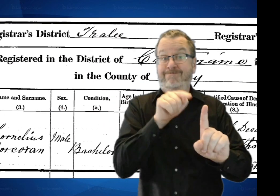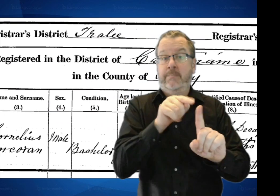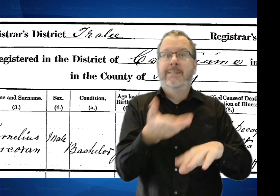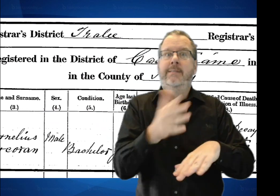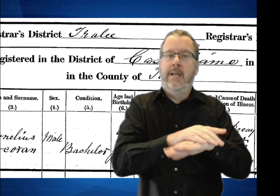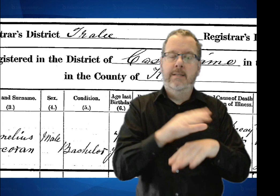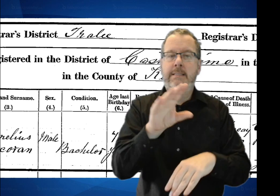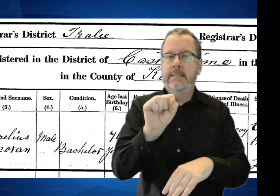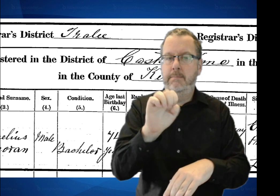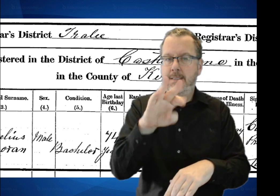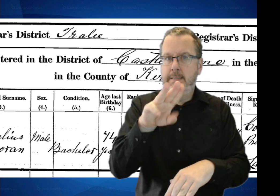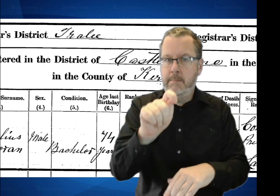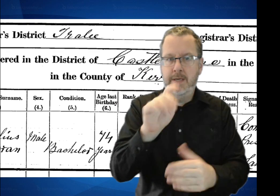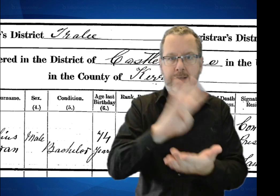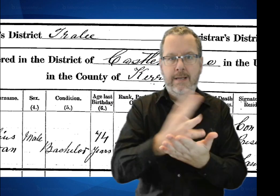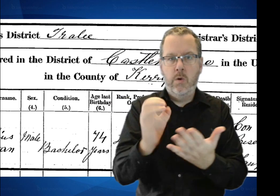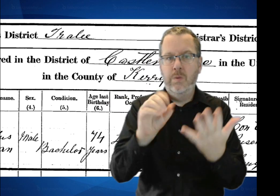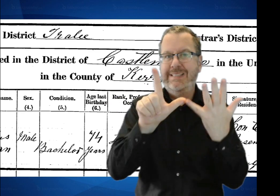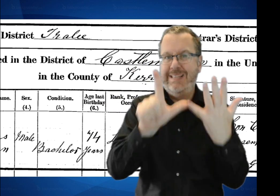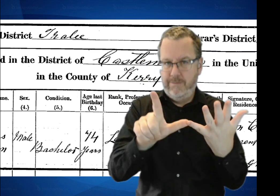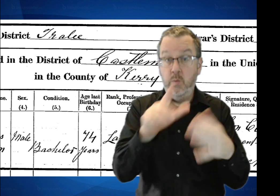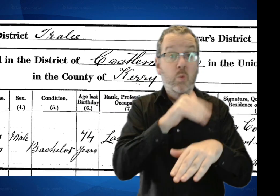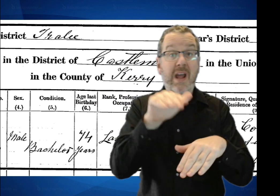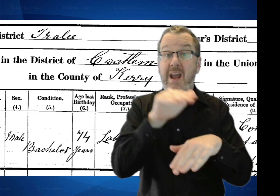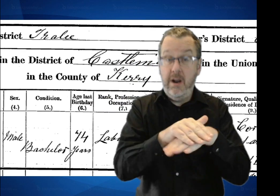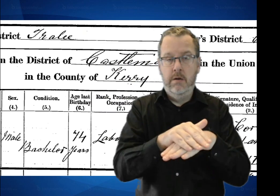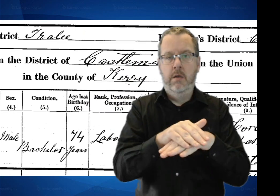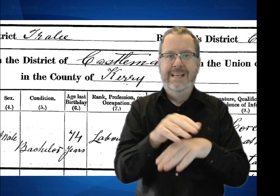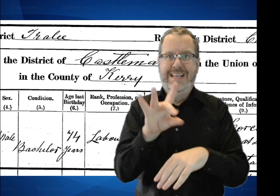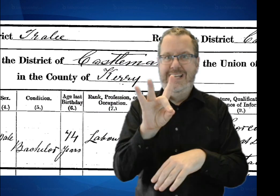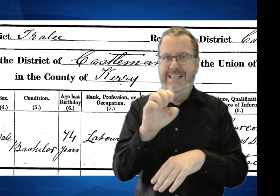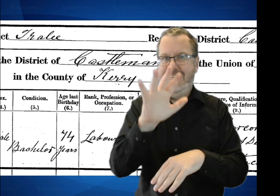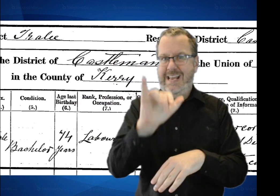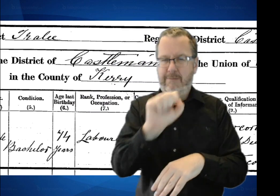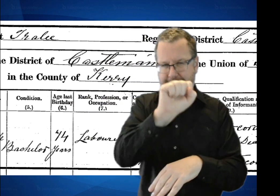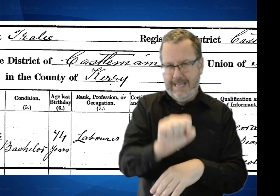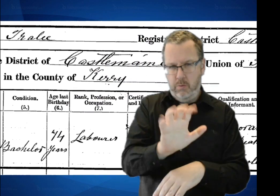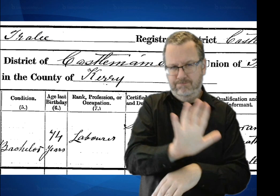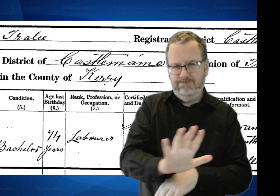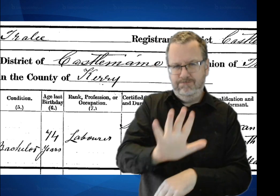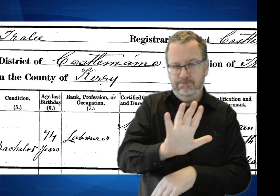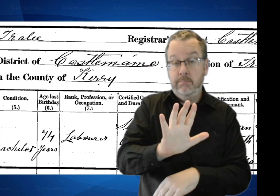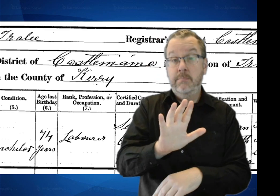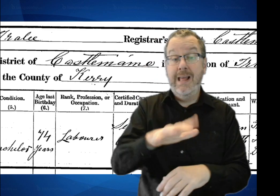died in Sept 1907 in a townland named Laghtacallow,